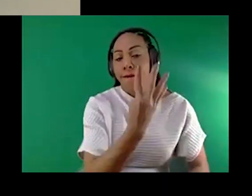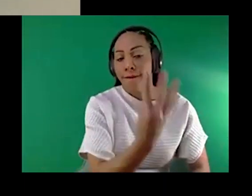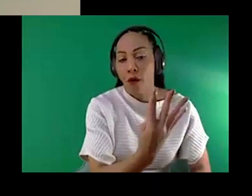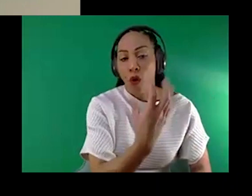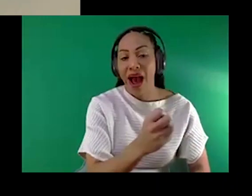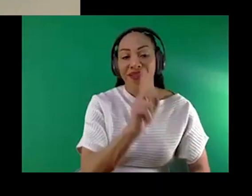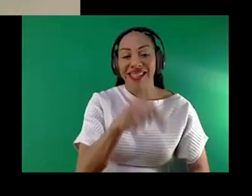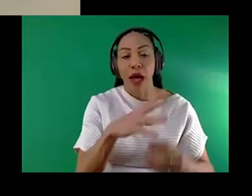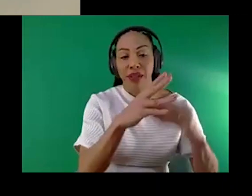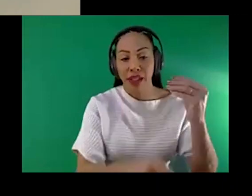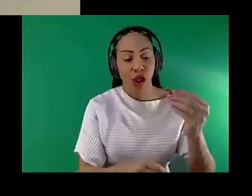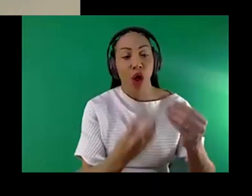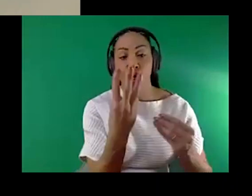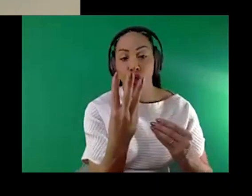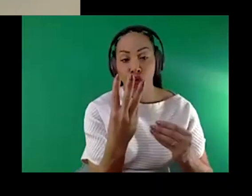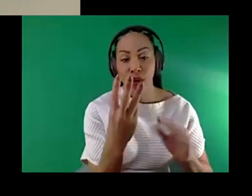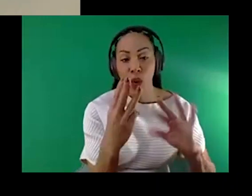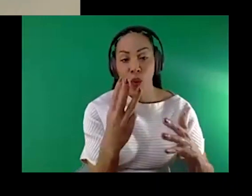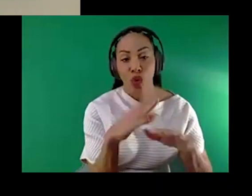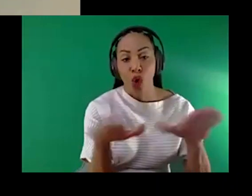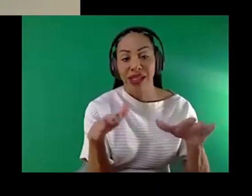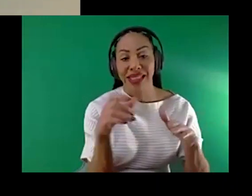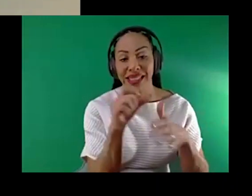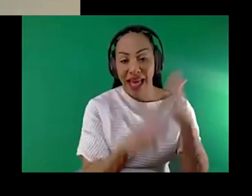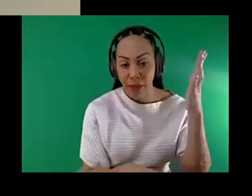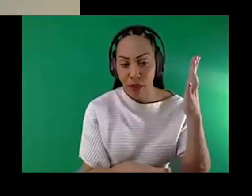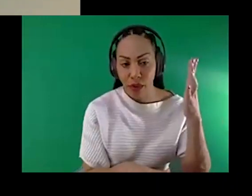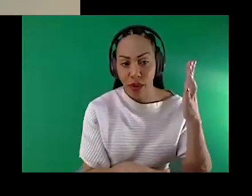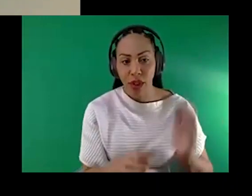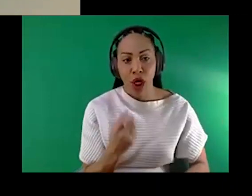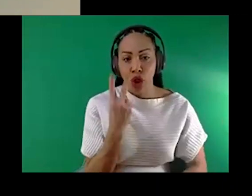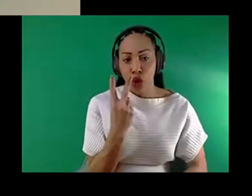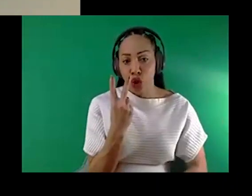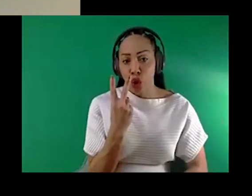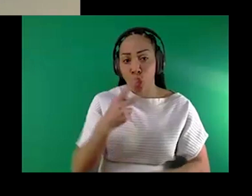without disabilities and two choreographers is this too high a number to participate in